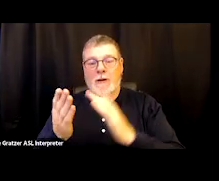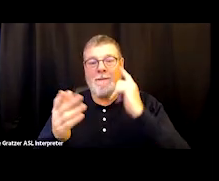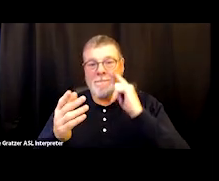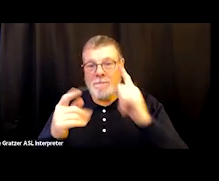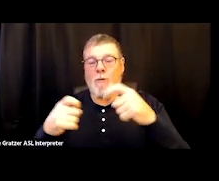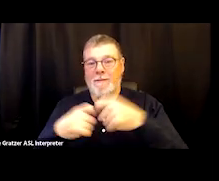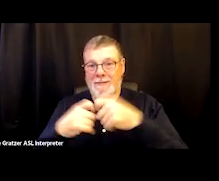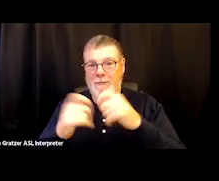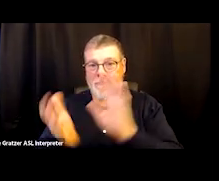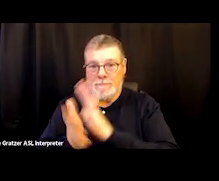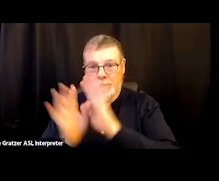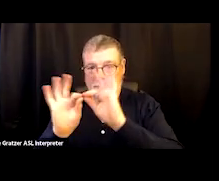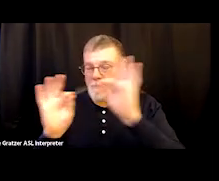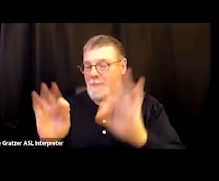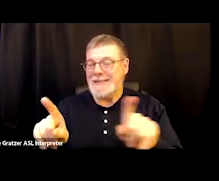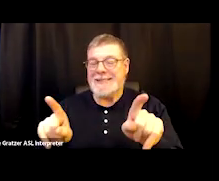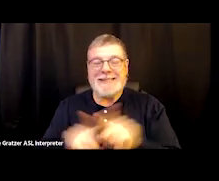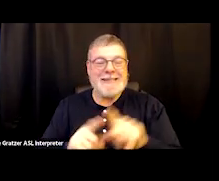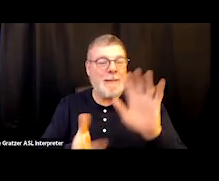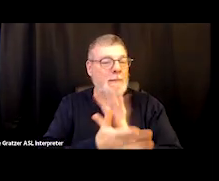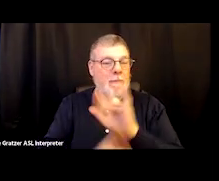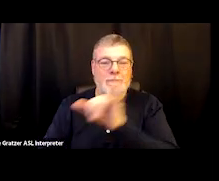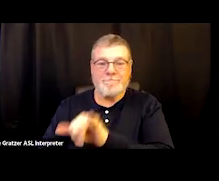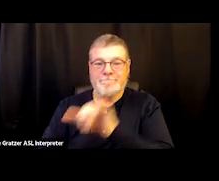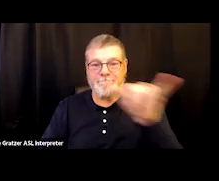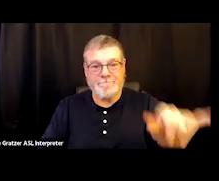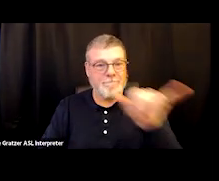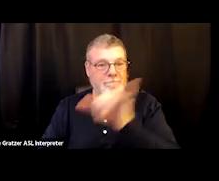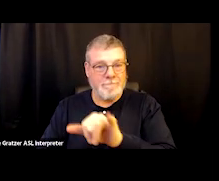It asks the same exact questions as the paper form. It's just a digital format.